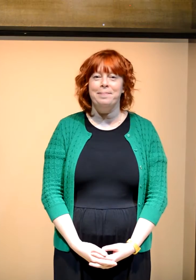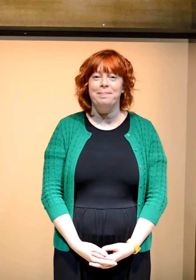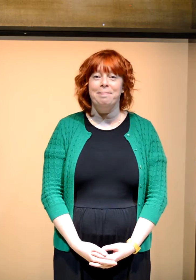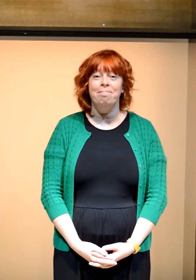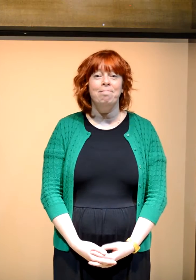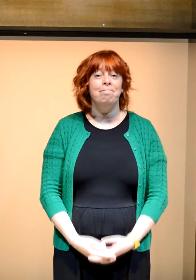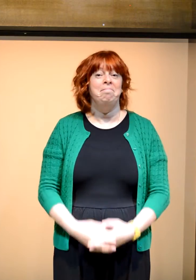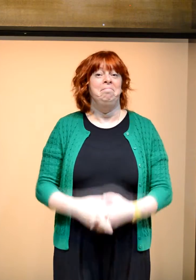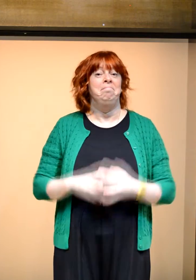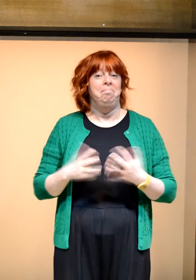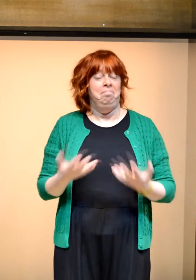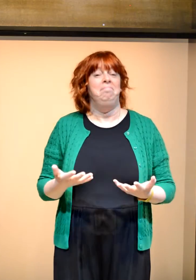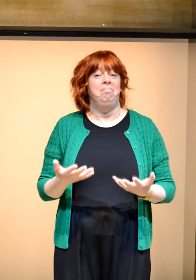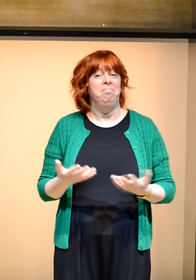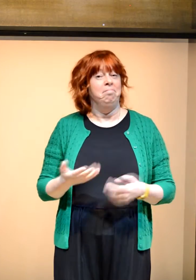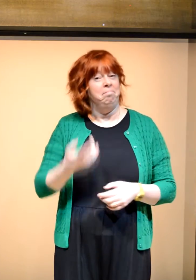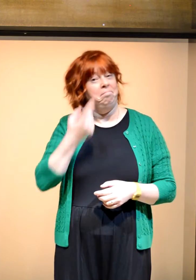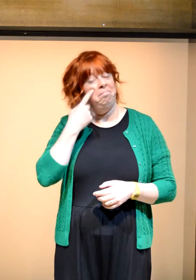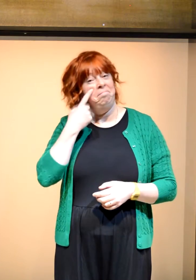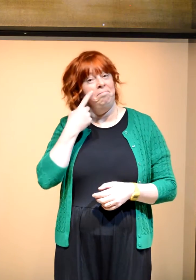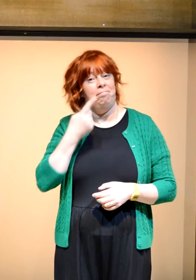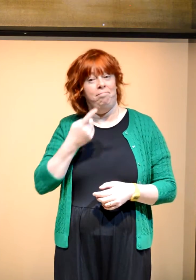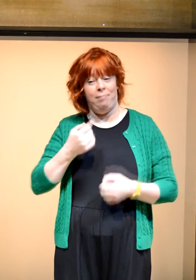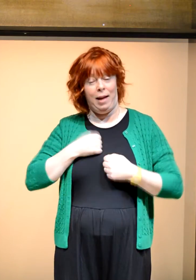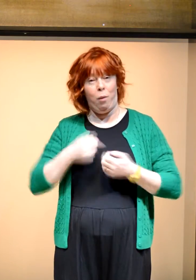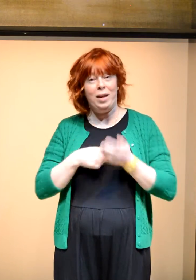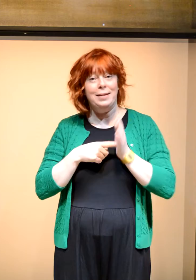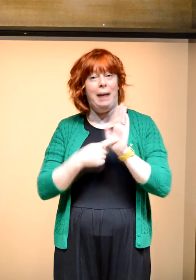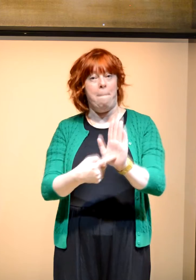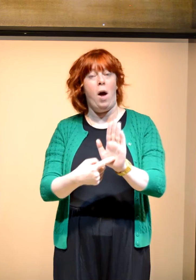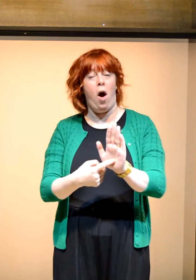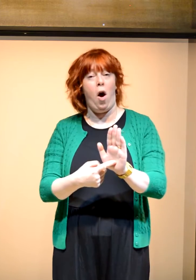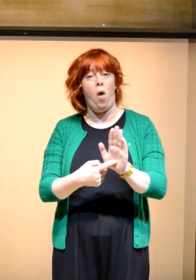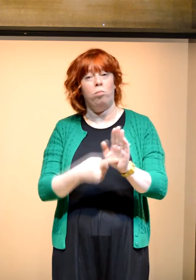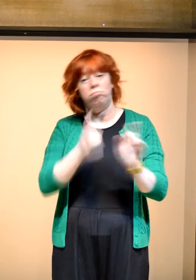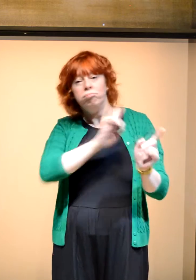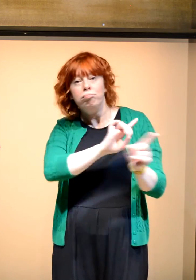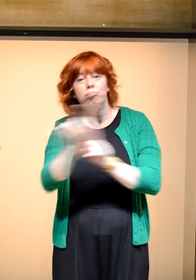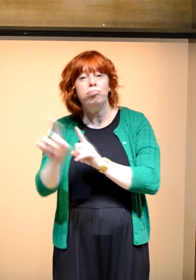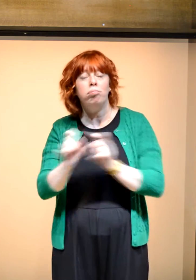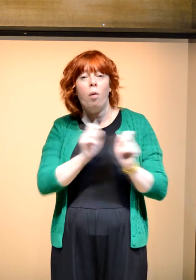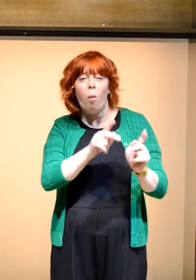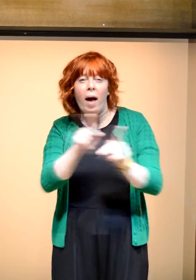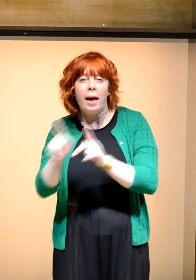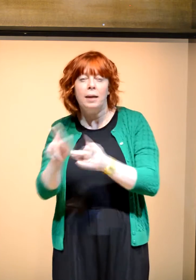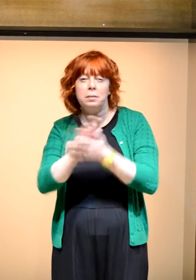[Jamie] So you'll see in our demonstration there's a few different ways to change the size